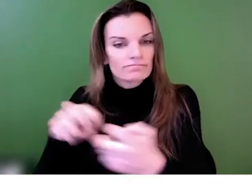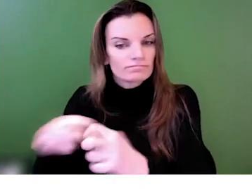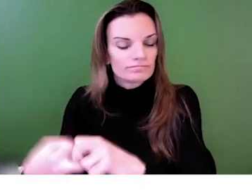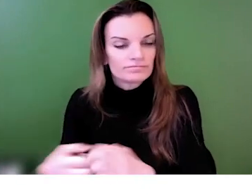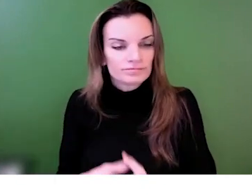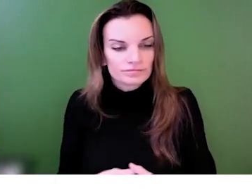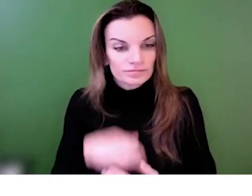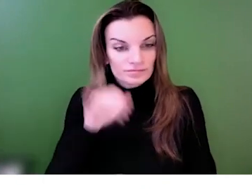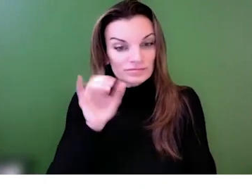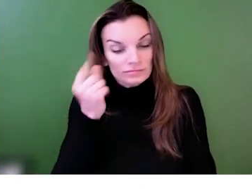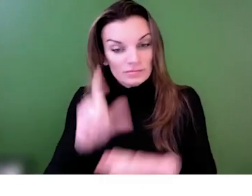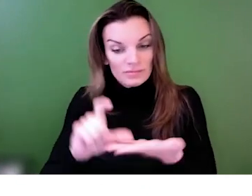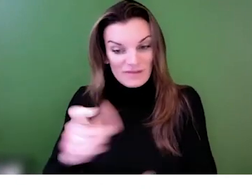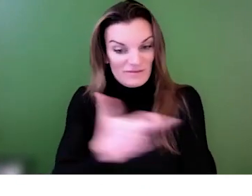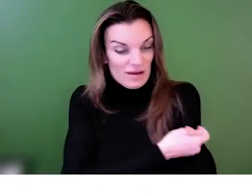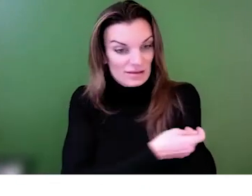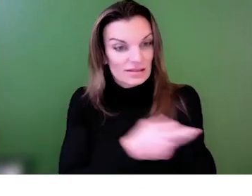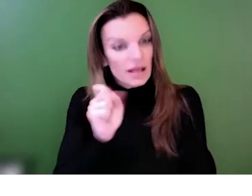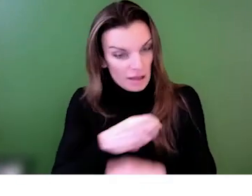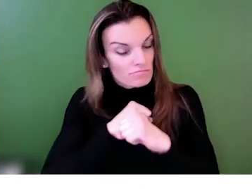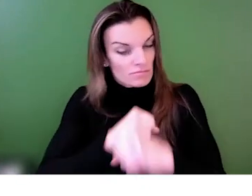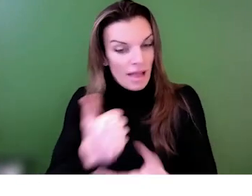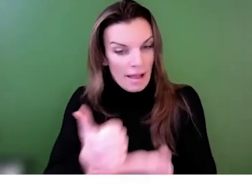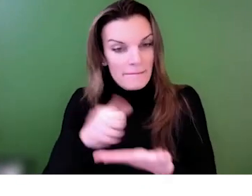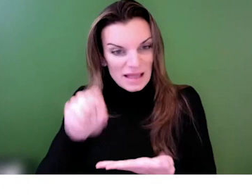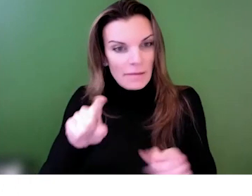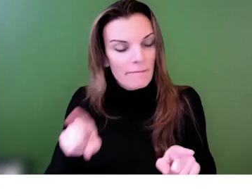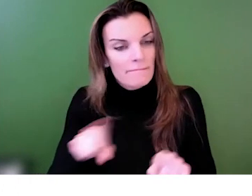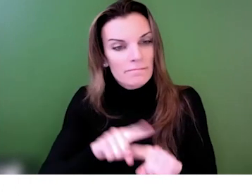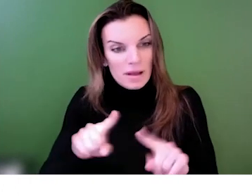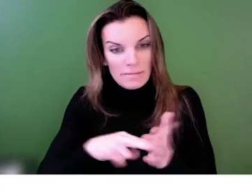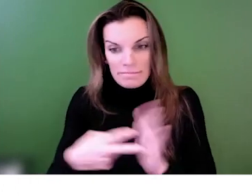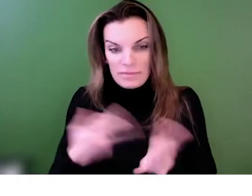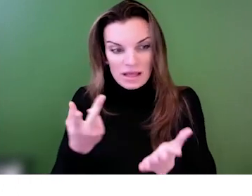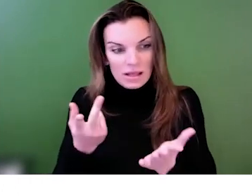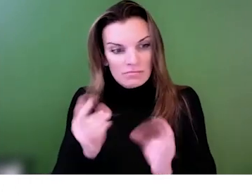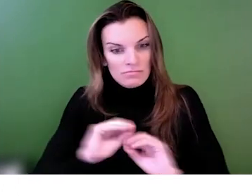protection. But it's not full protection. So we are seeing that it reduces rates between